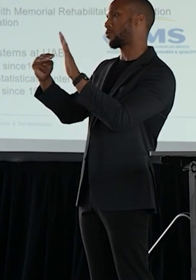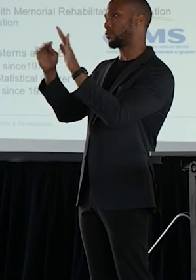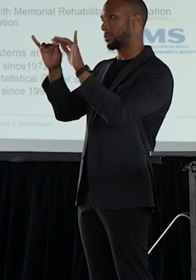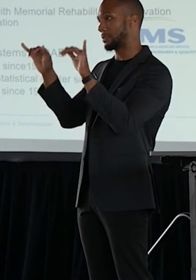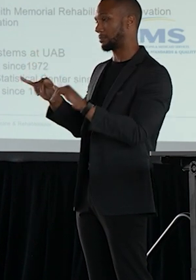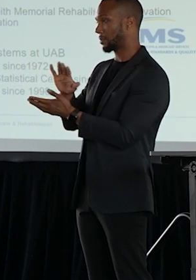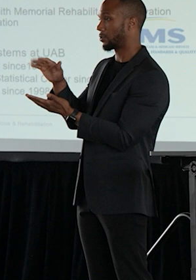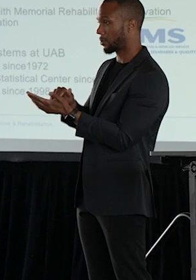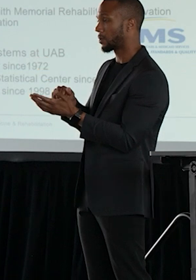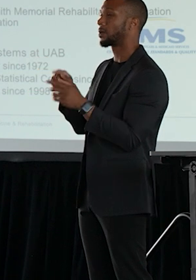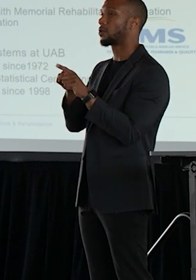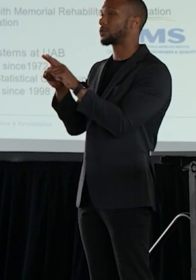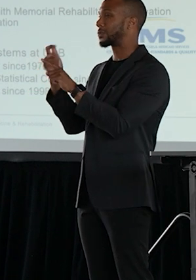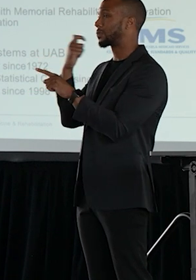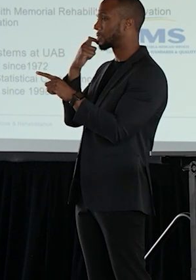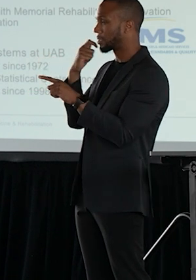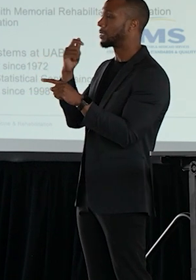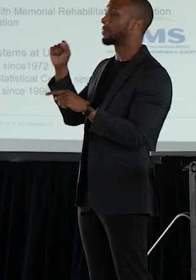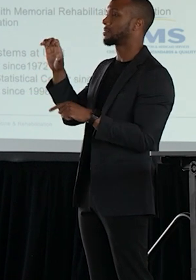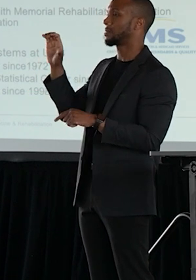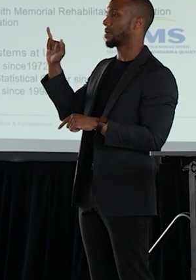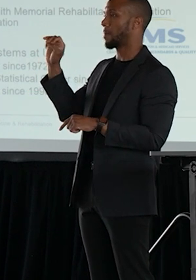and also recently, CMS Center for Medicare and Medicare